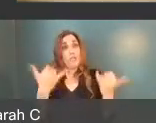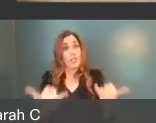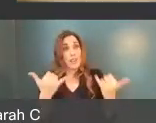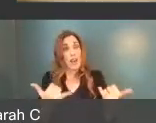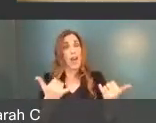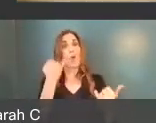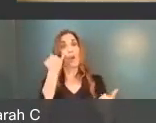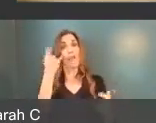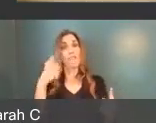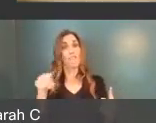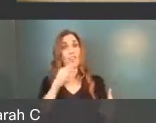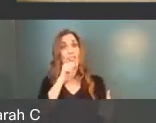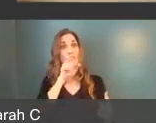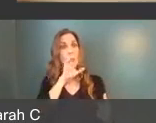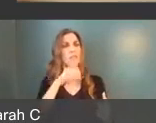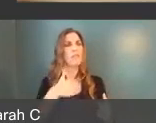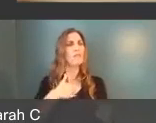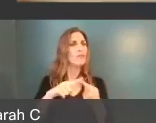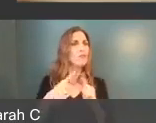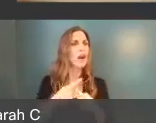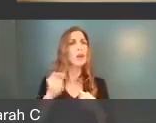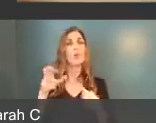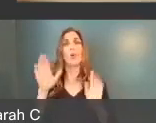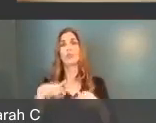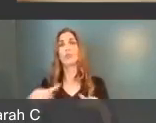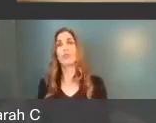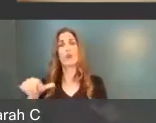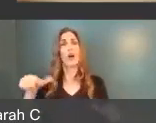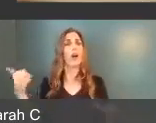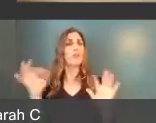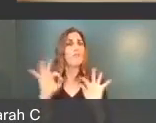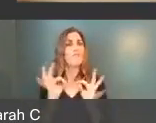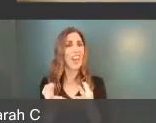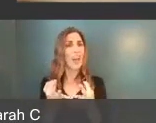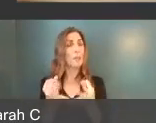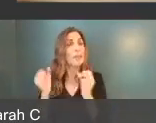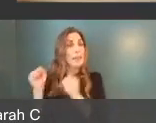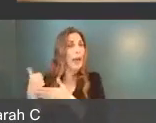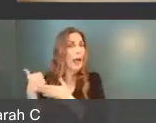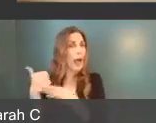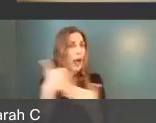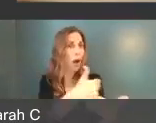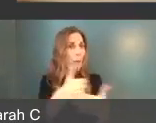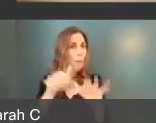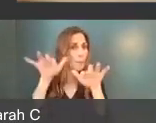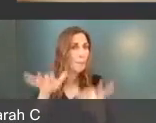have friends or children or other relatives that could assist them in this task, that would be great,